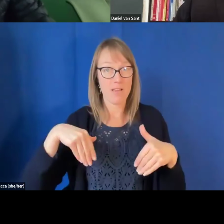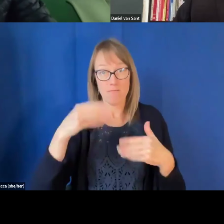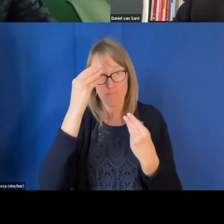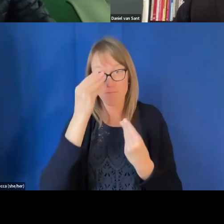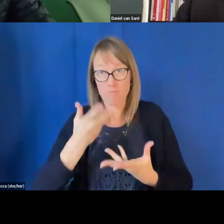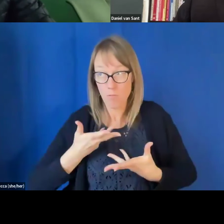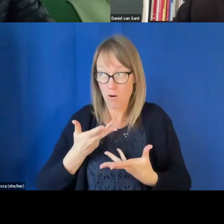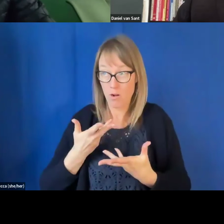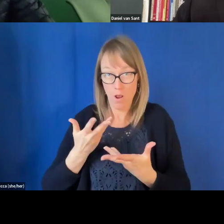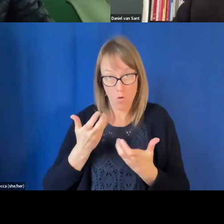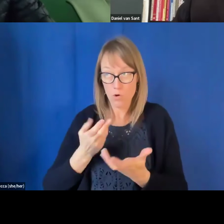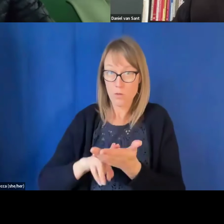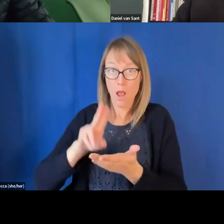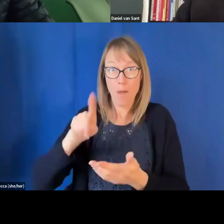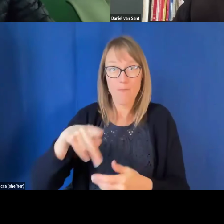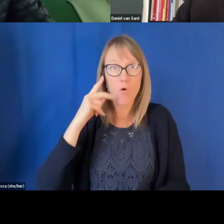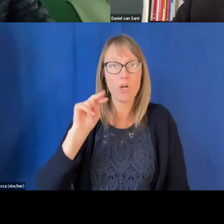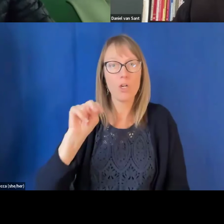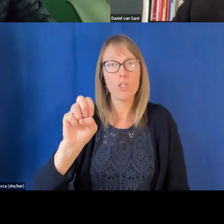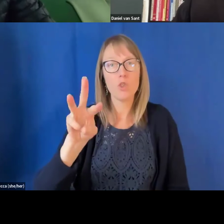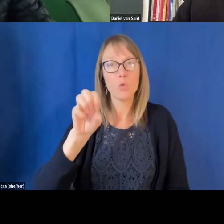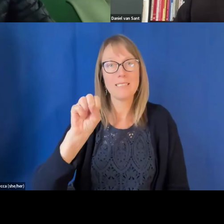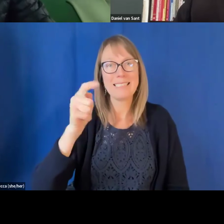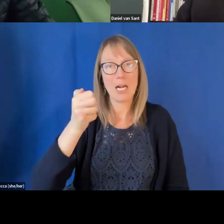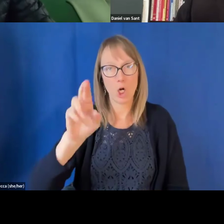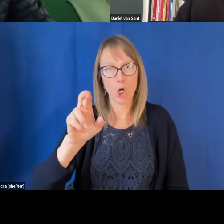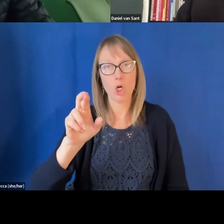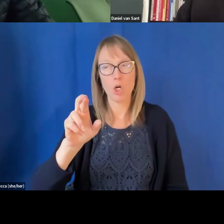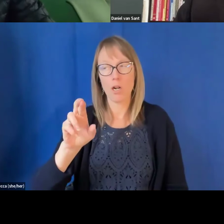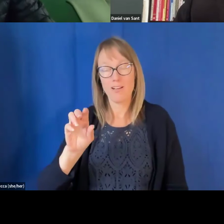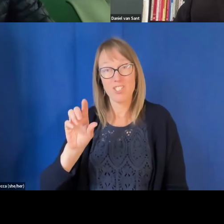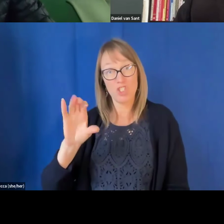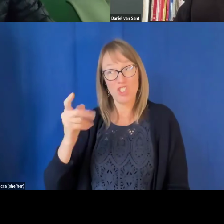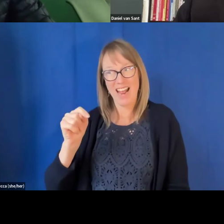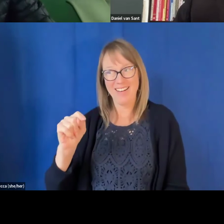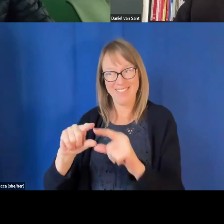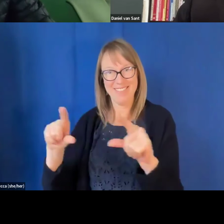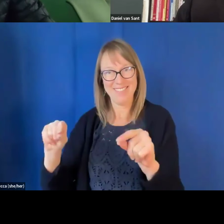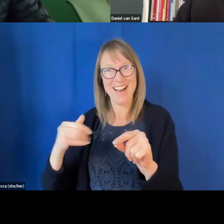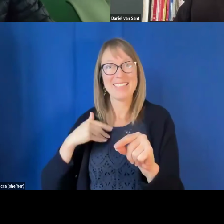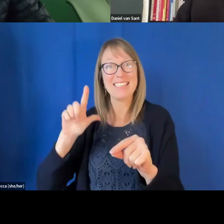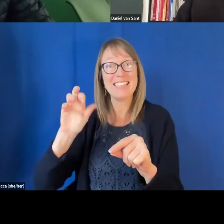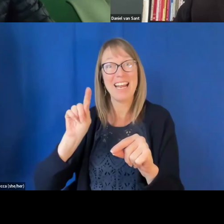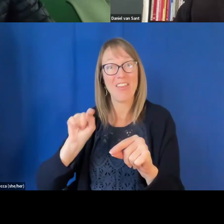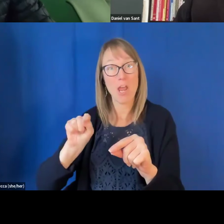We'll put the link in the chat for our newsletter so you can stay connected with us at all points in time.